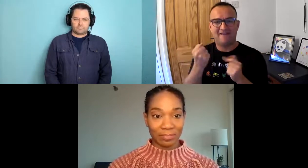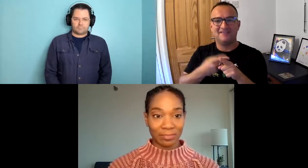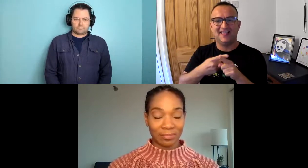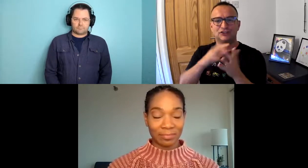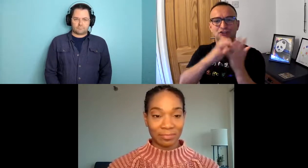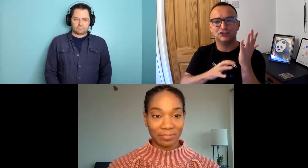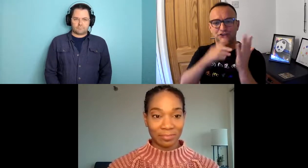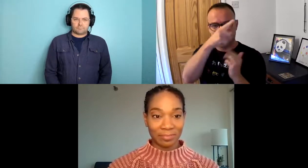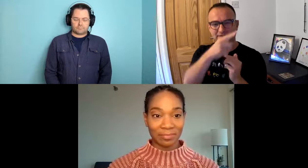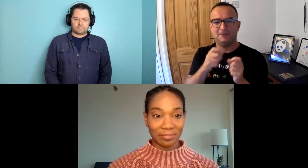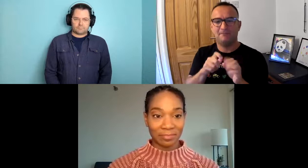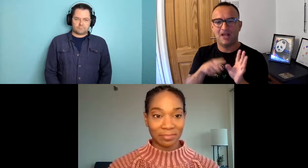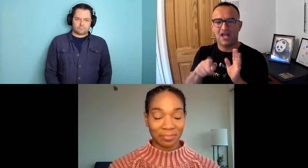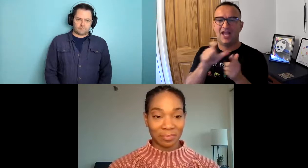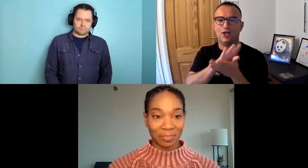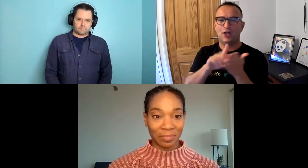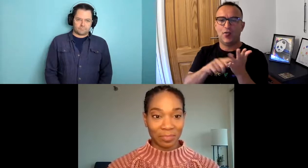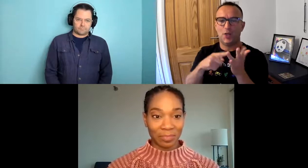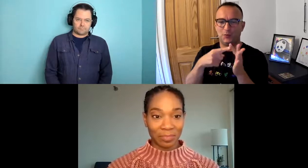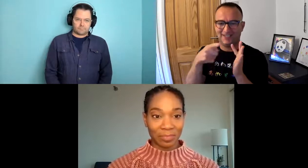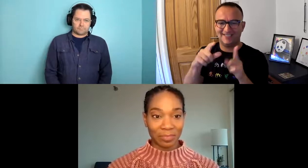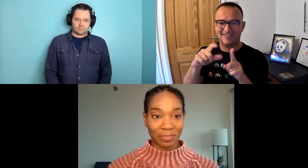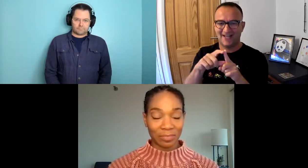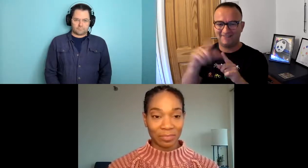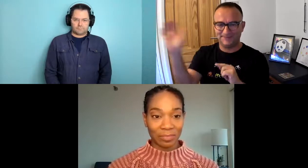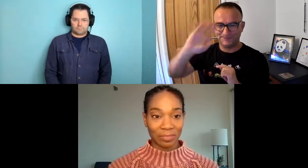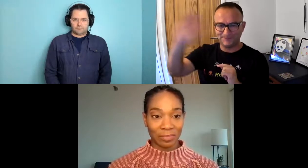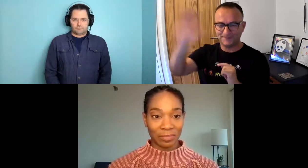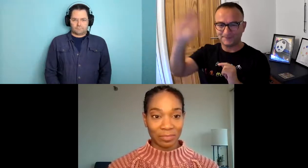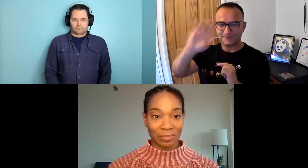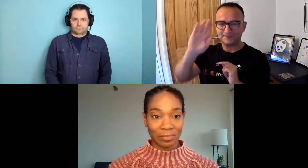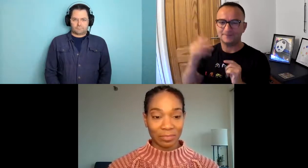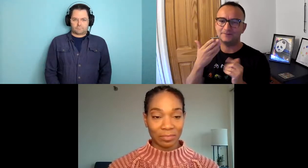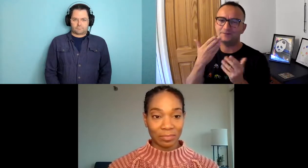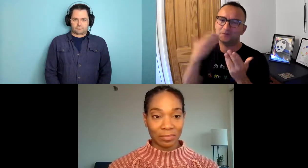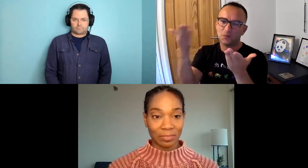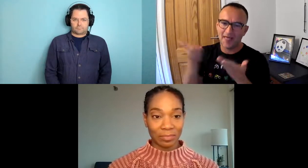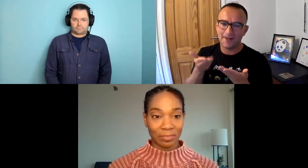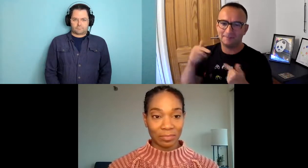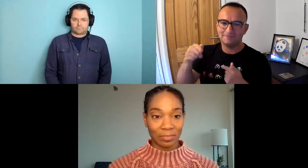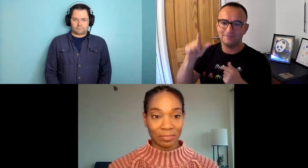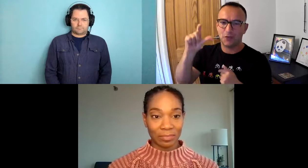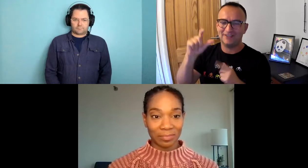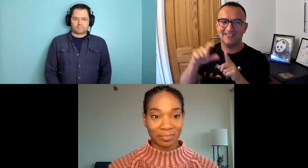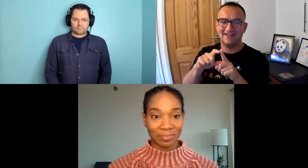welcome to Chloe about her book which is full of lots of fantastic jargon.